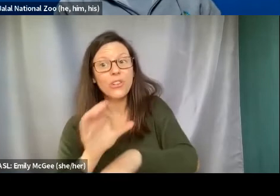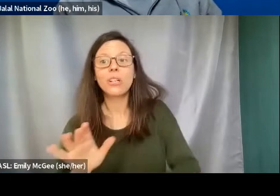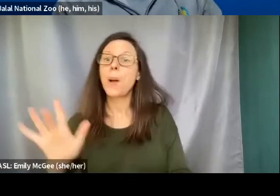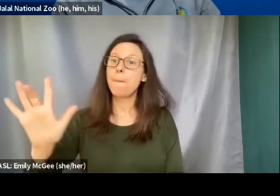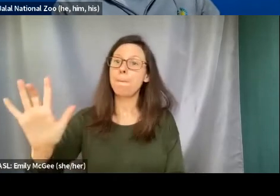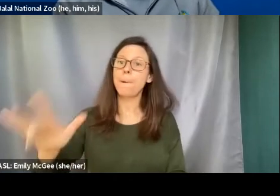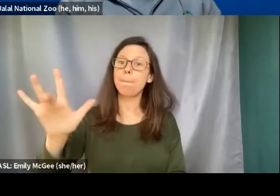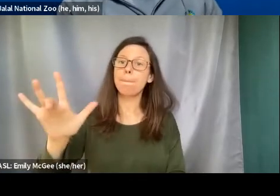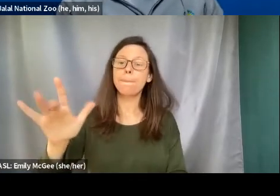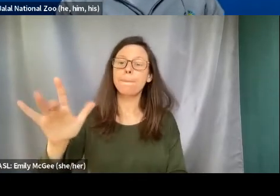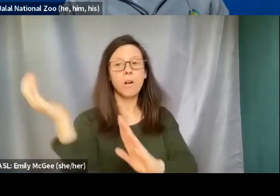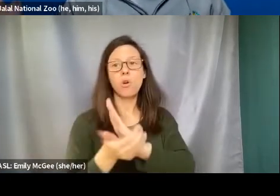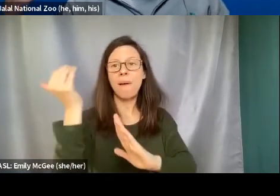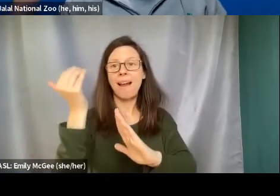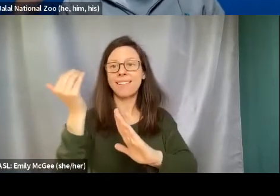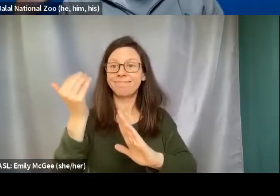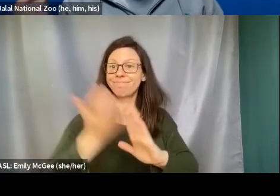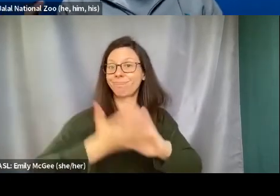kind of like what i'm doing right now, you know, in front of a shark.